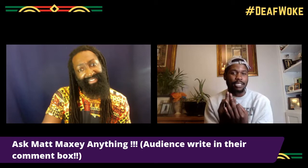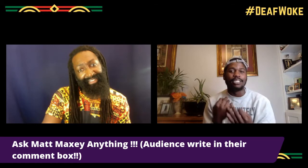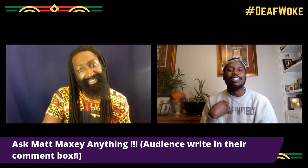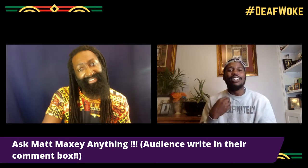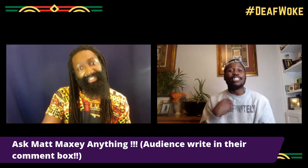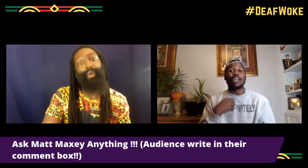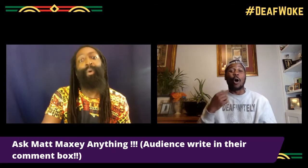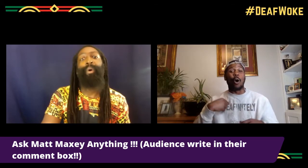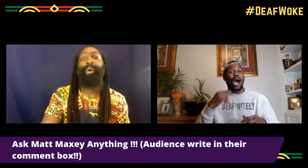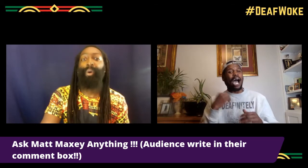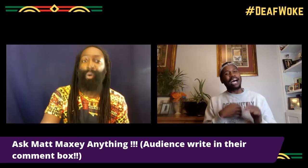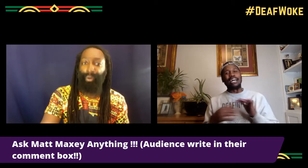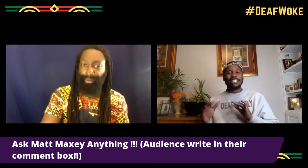Both or from a deaf family.